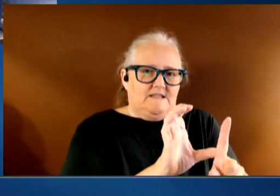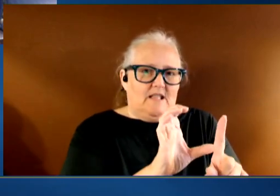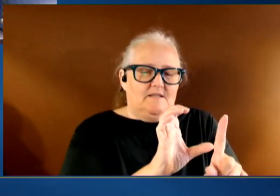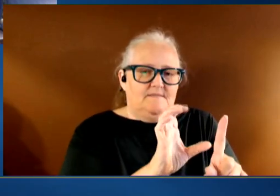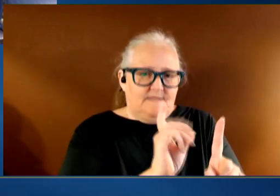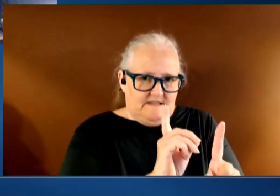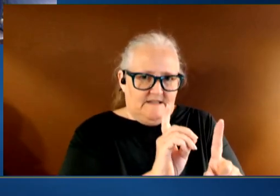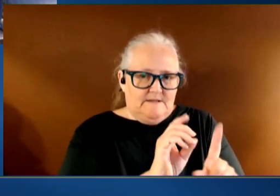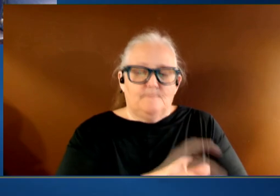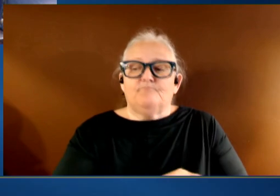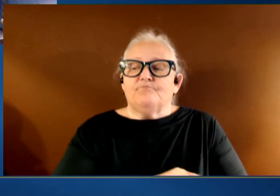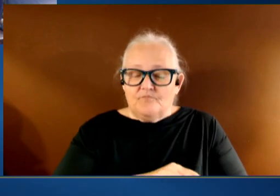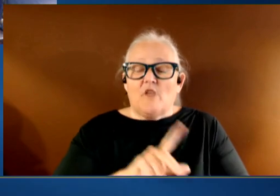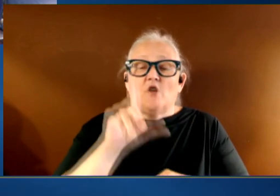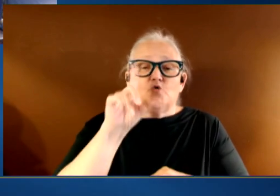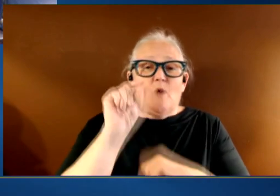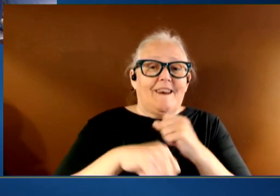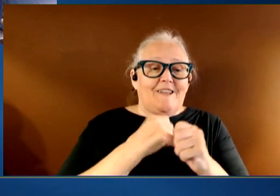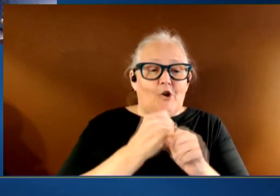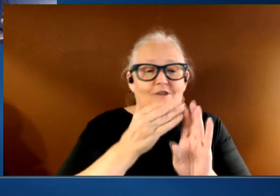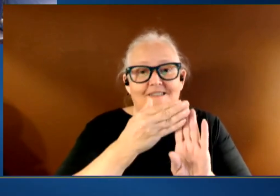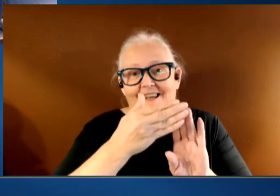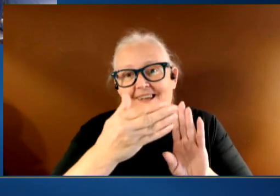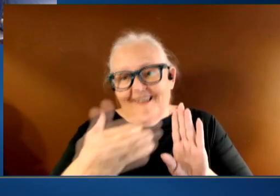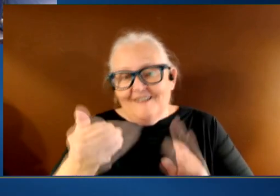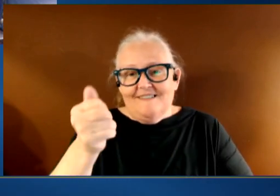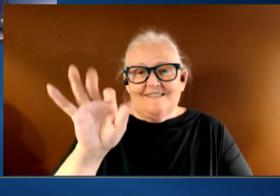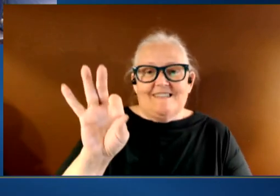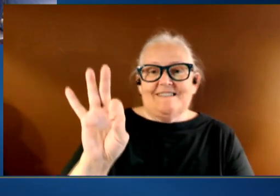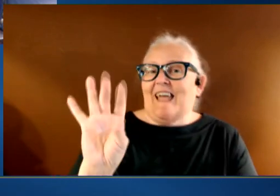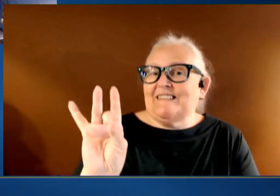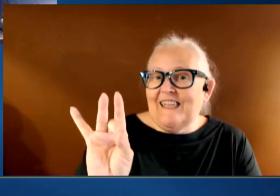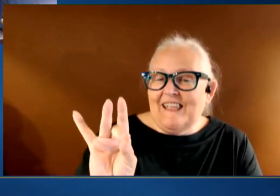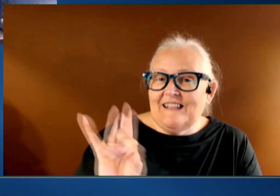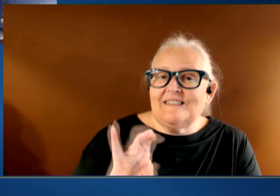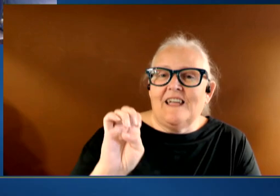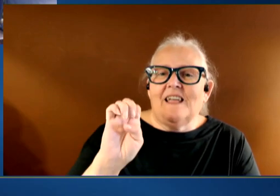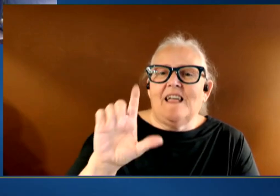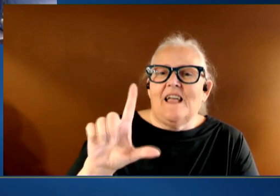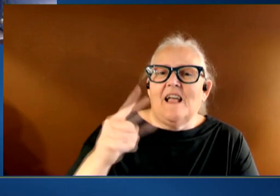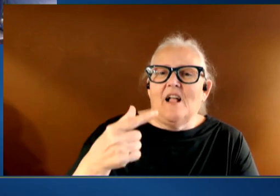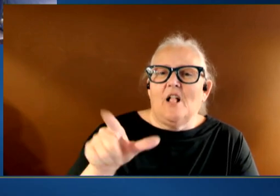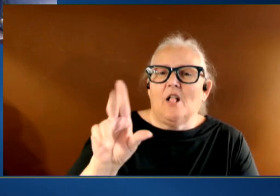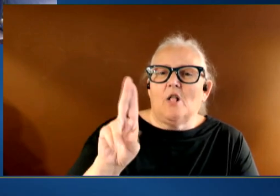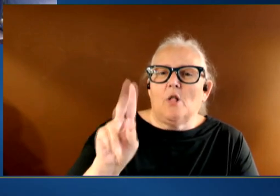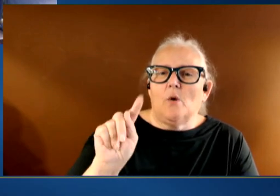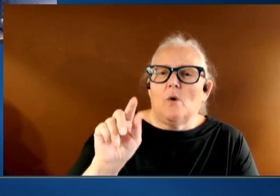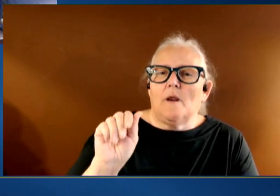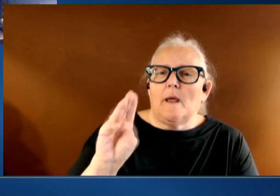that approval, in 1998, L-glutamine, or Endari, was approved for the treatment of sickle cell